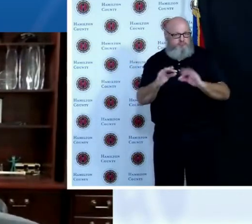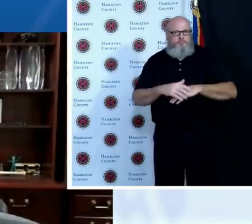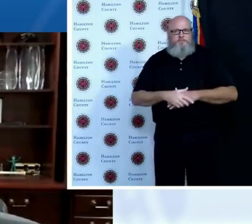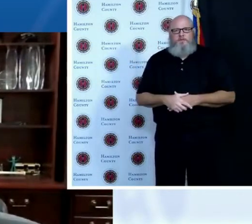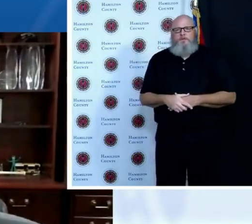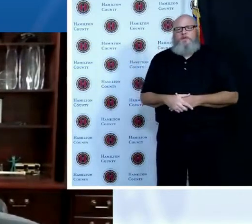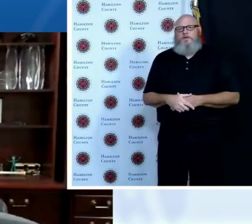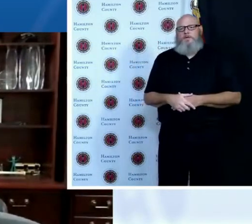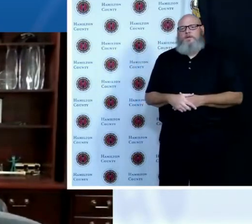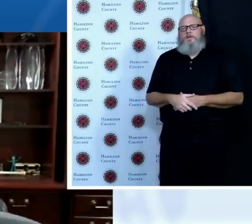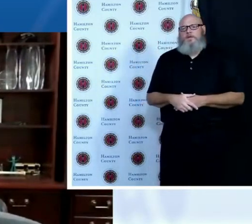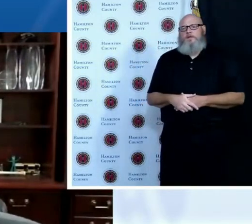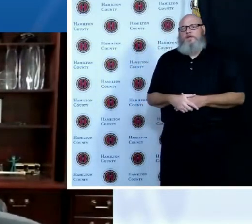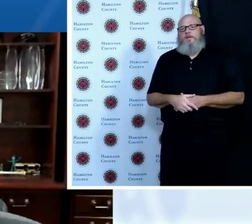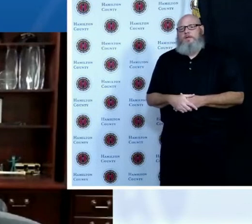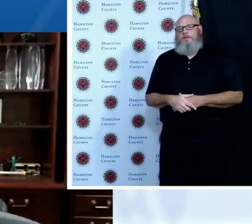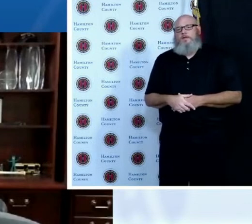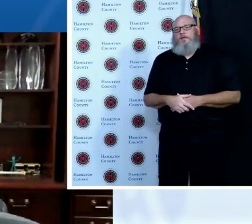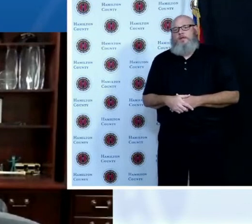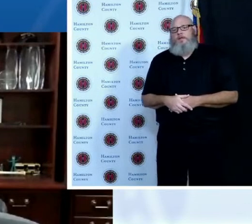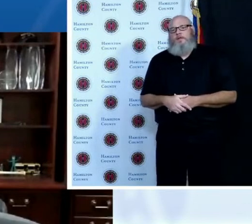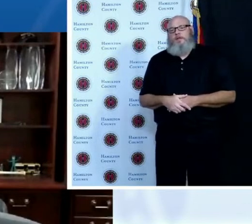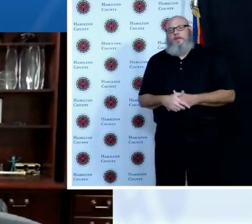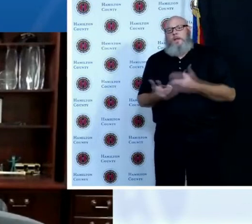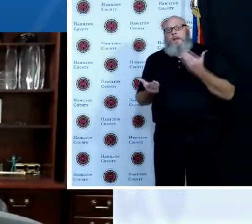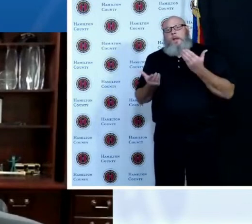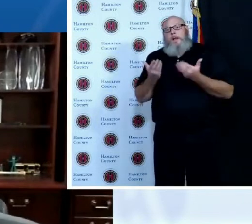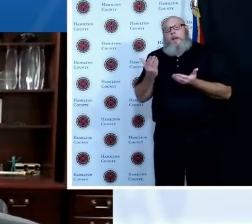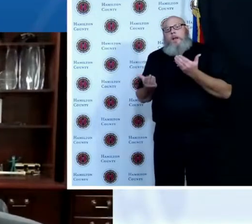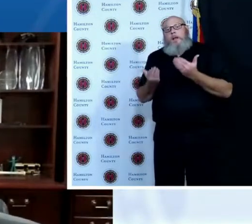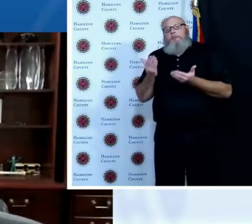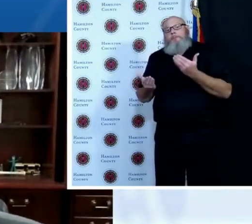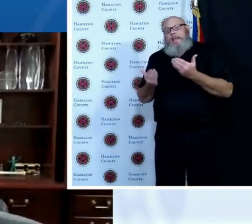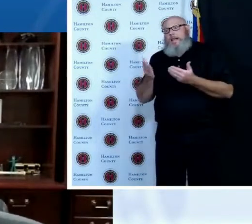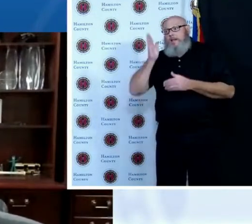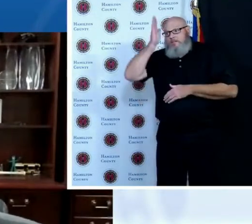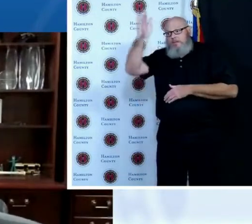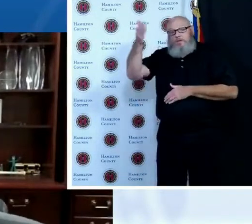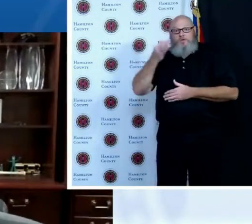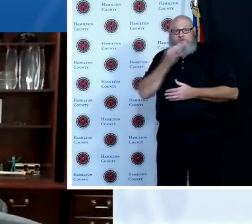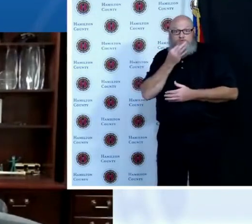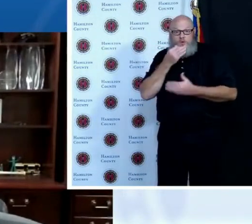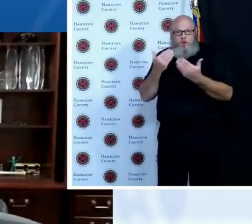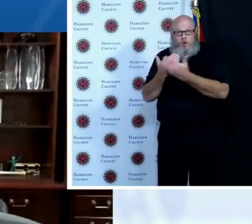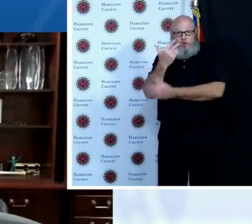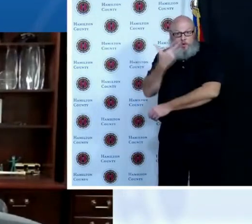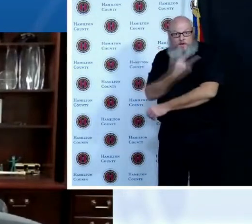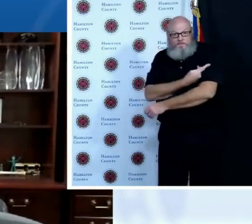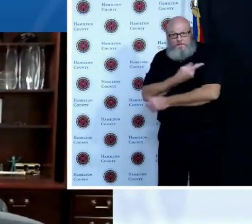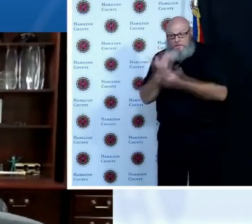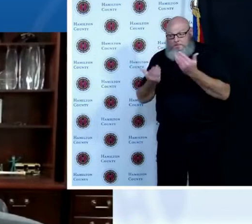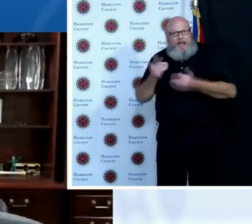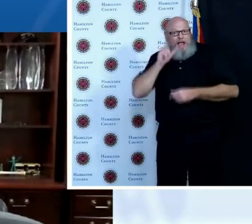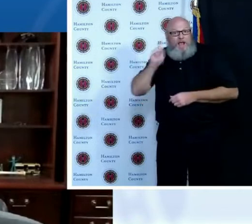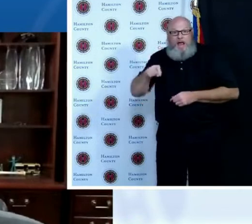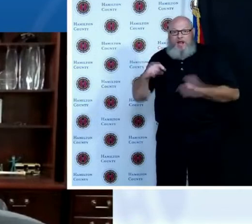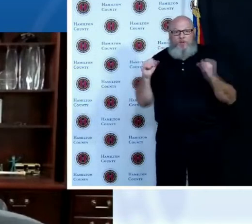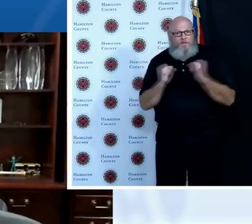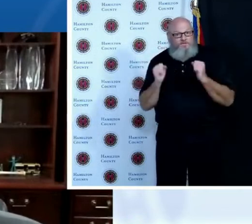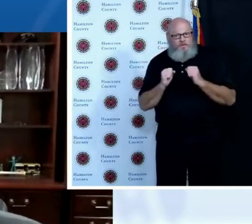other sources to distribute the vaccine such as physician offices and the like so again it's